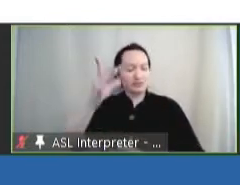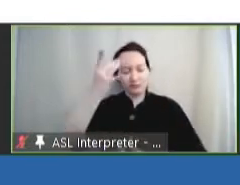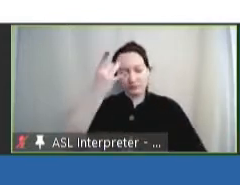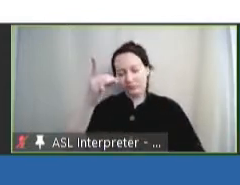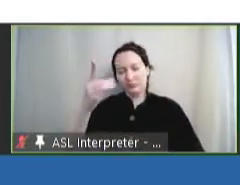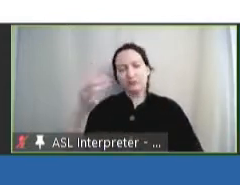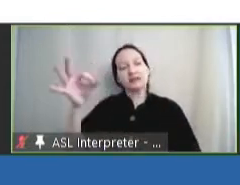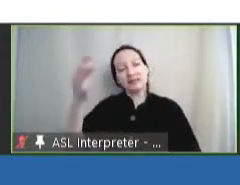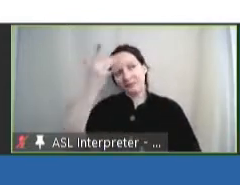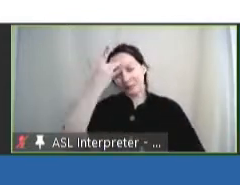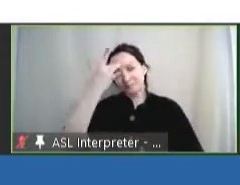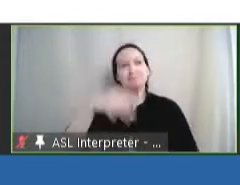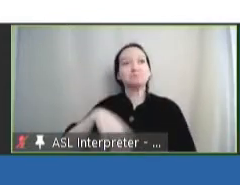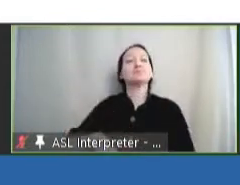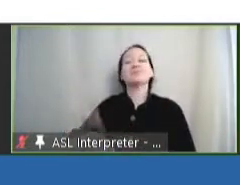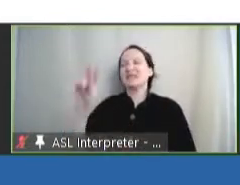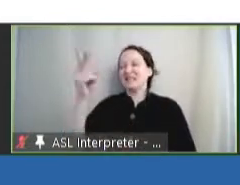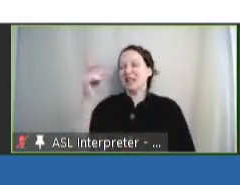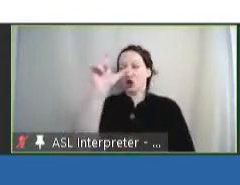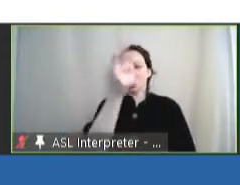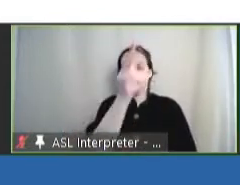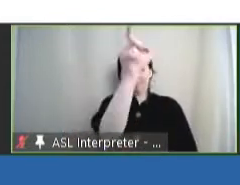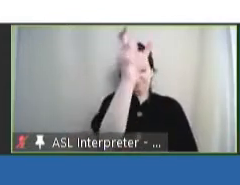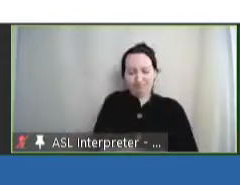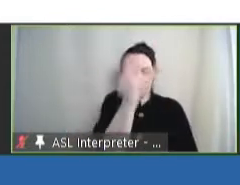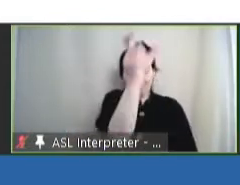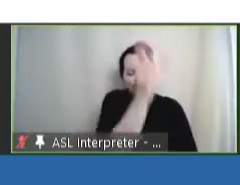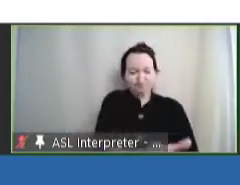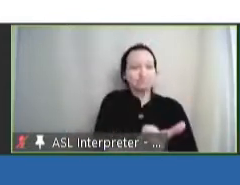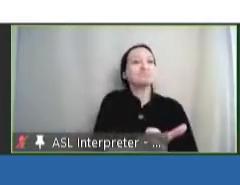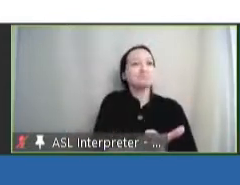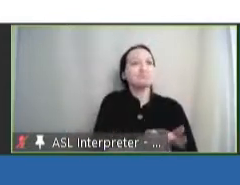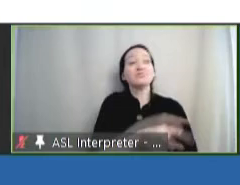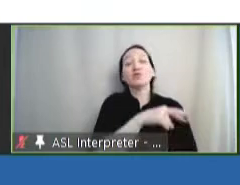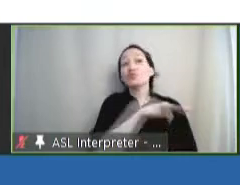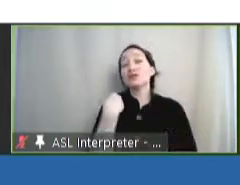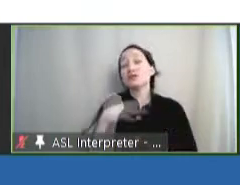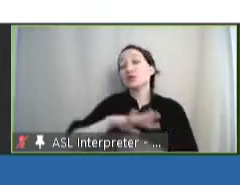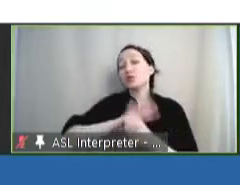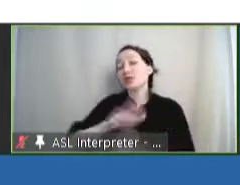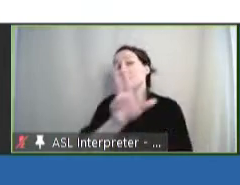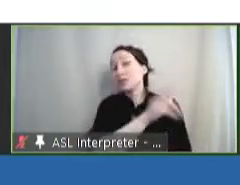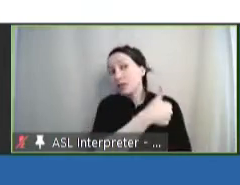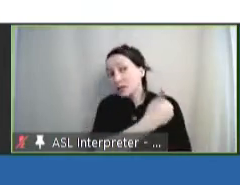In the second and third columns of this table on the risk of COVID-19 hospitalizations and deaths,